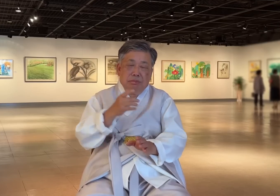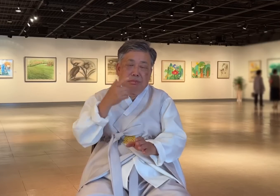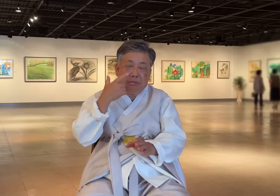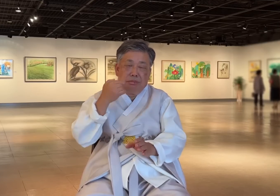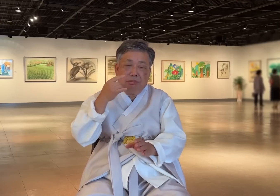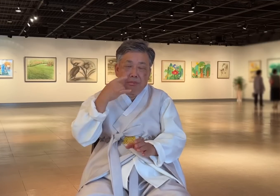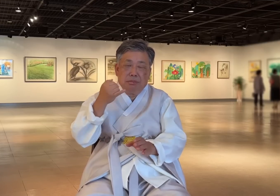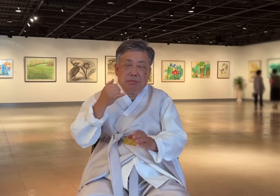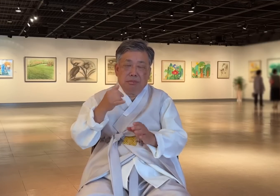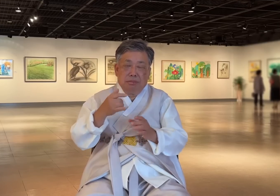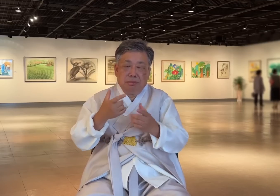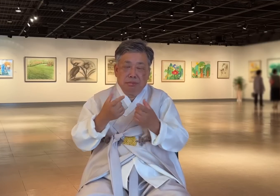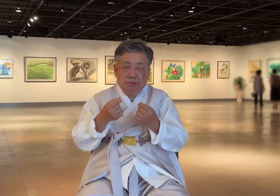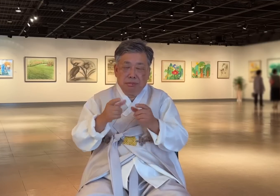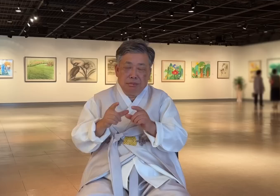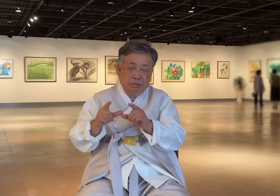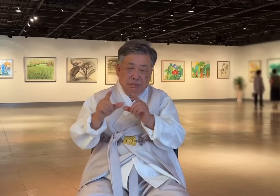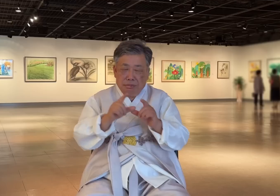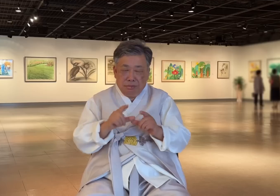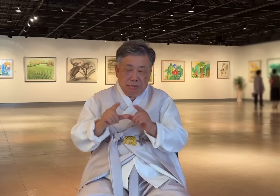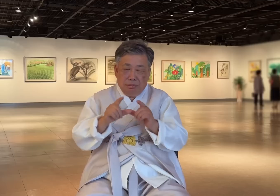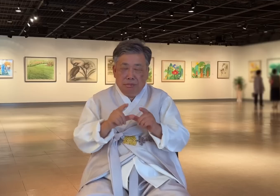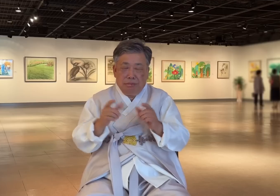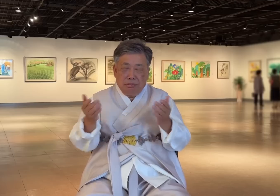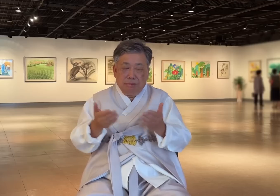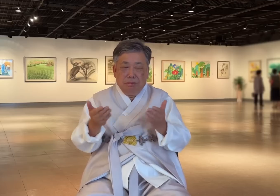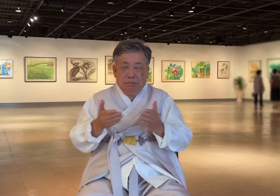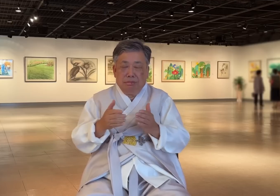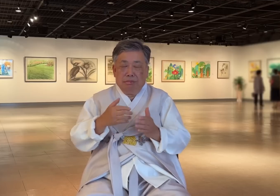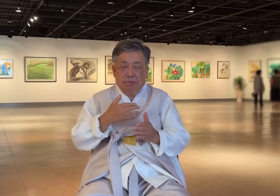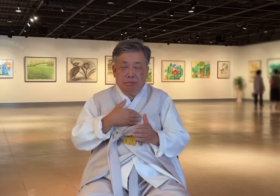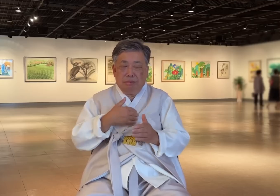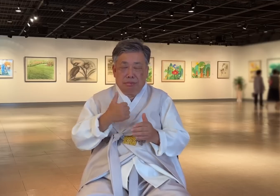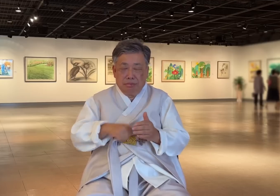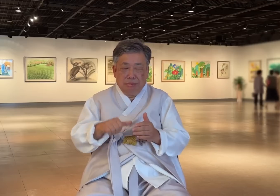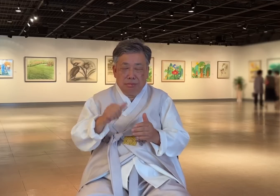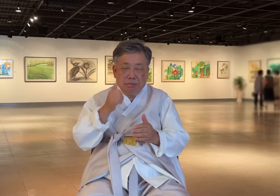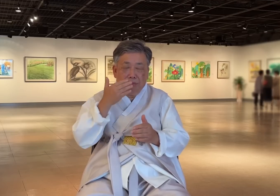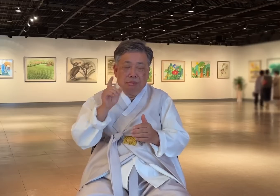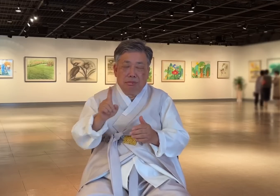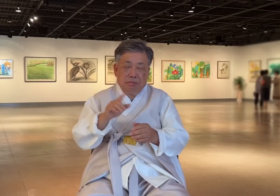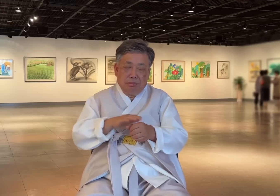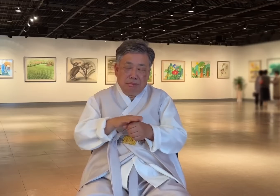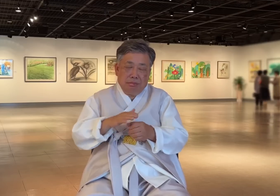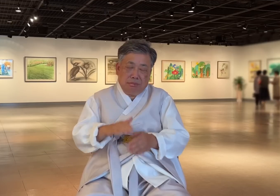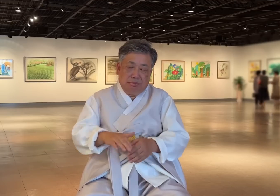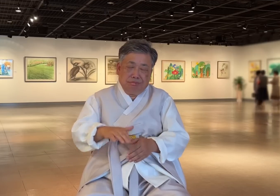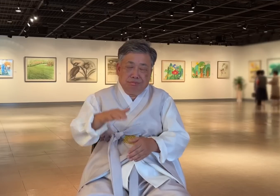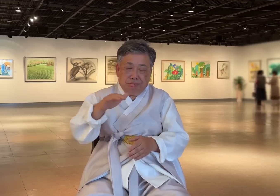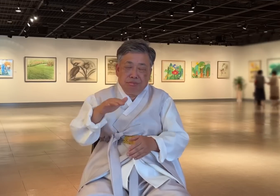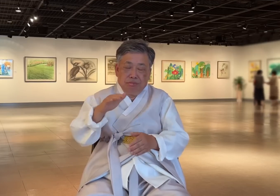My parents were office workers, and they loved me very much, even though I was deaf.